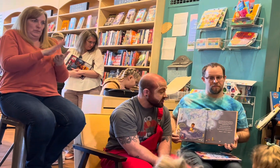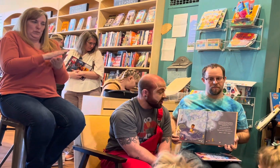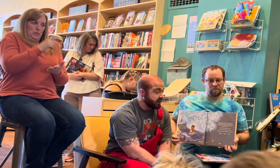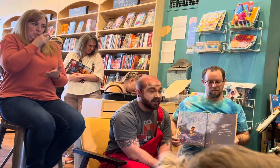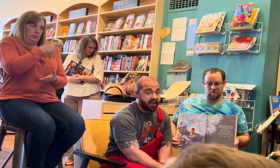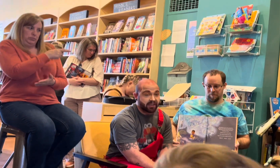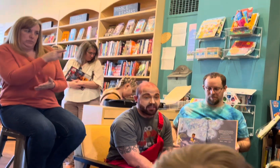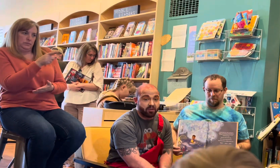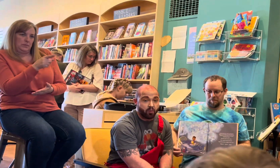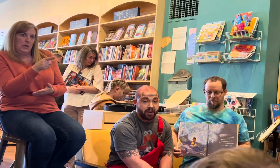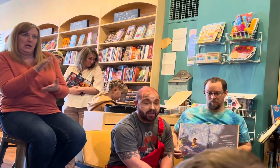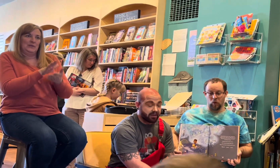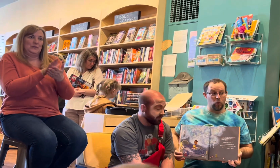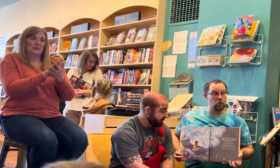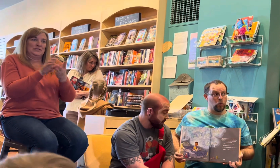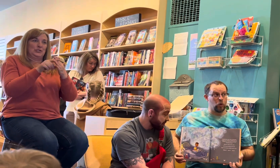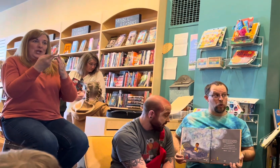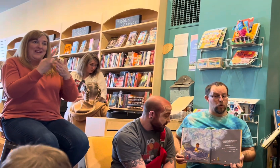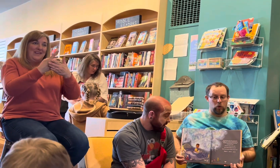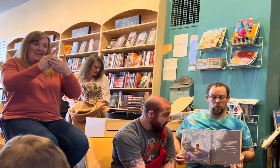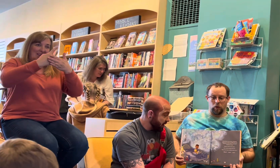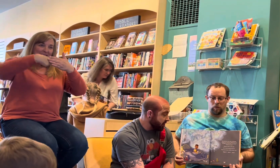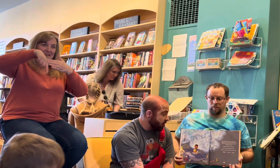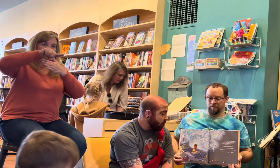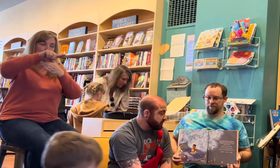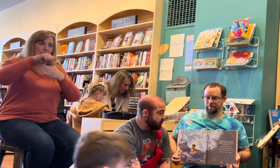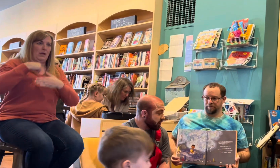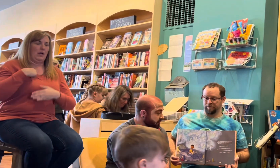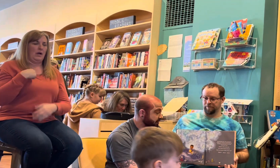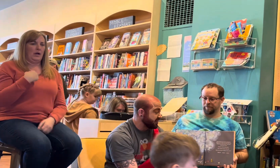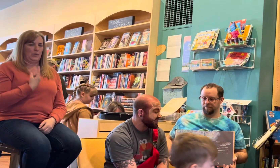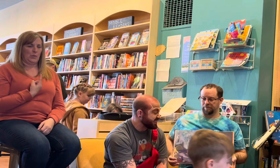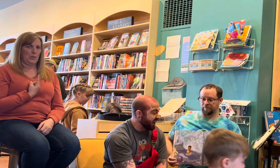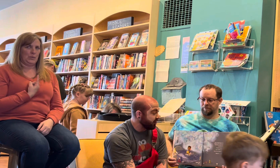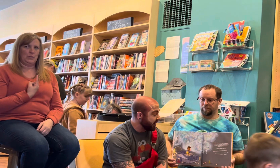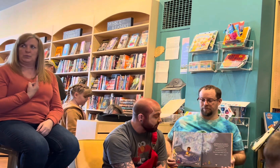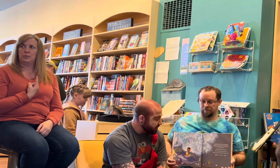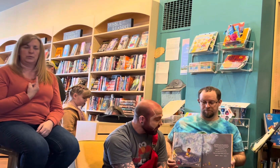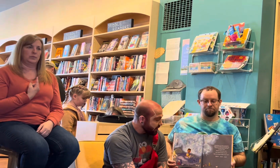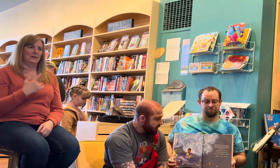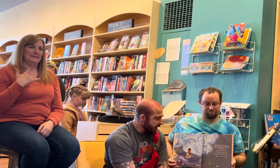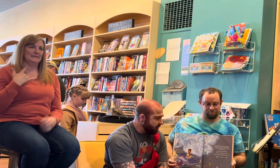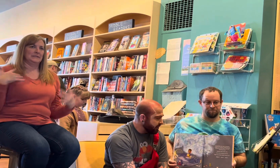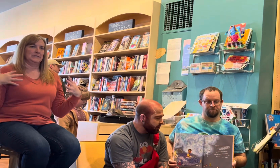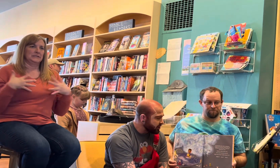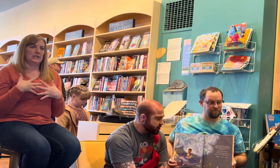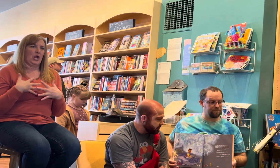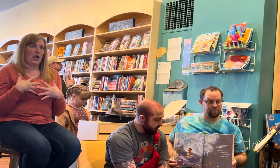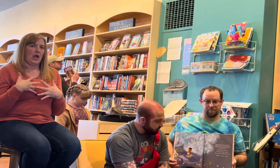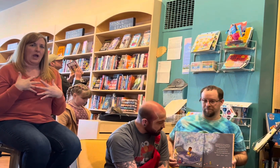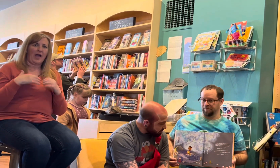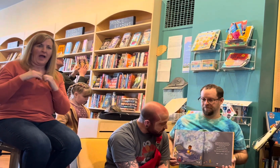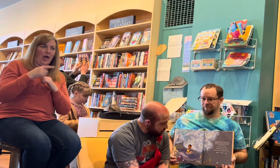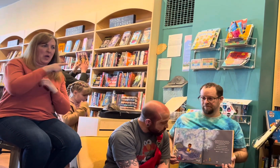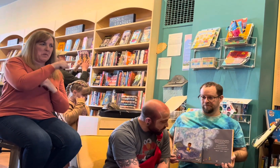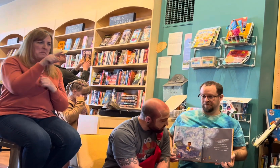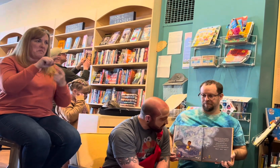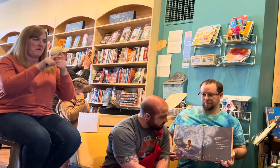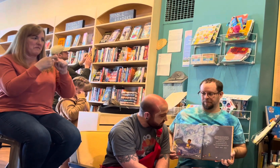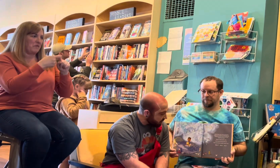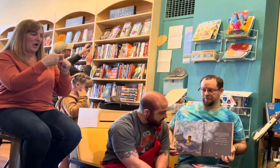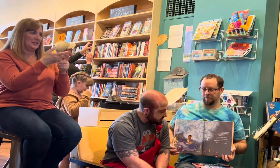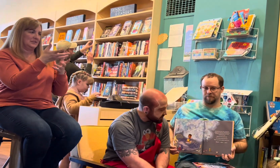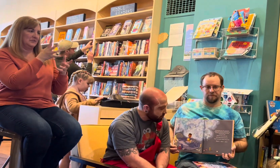started next week! Being the only one felt scary? How would everyone treat me? What if my friends